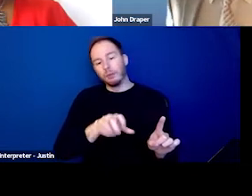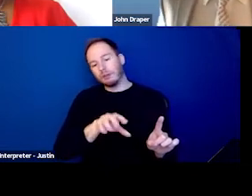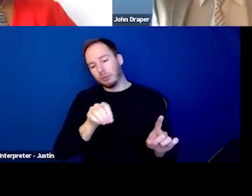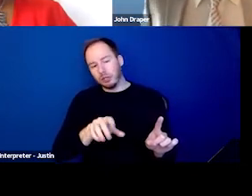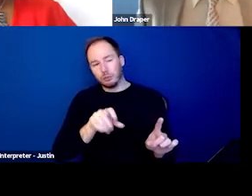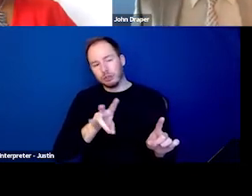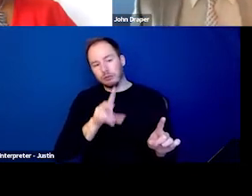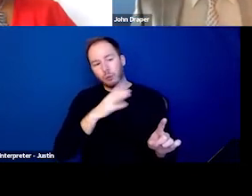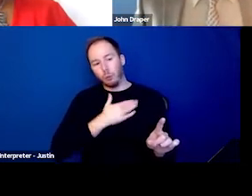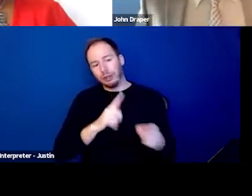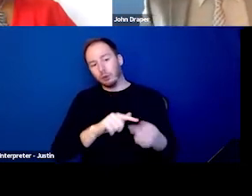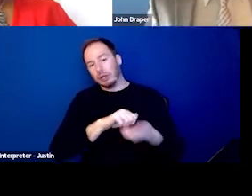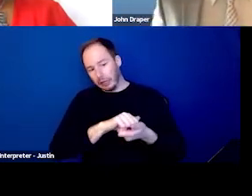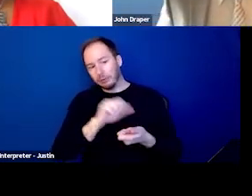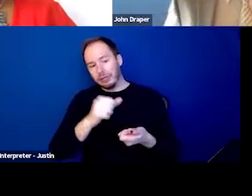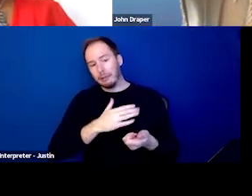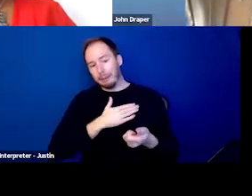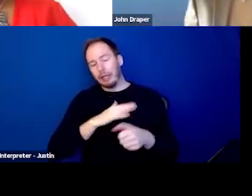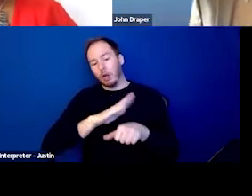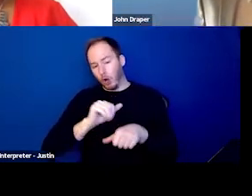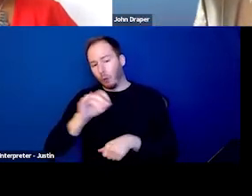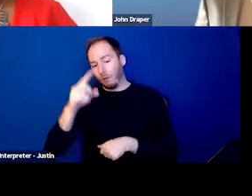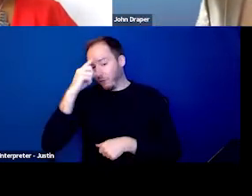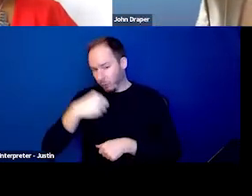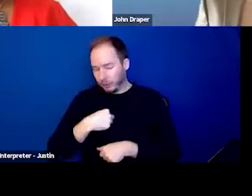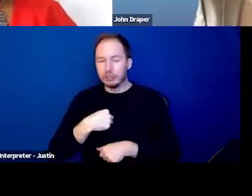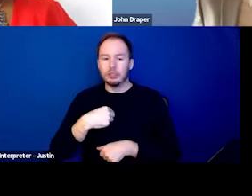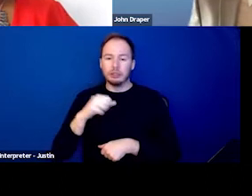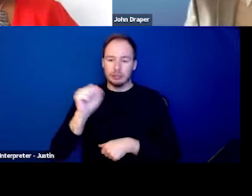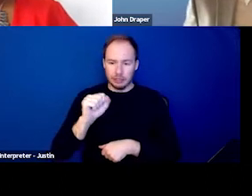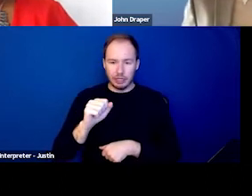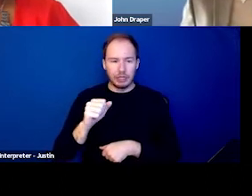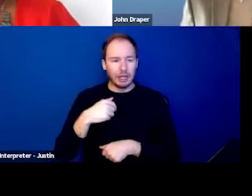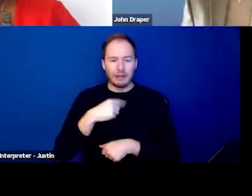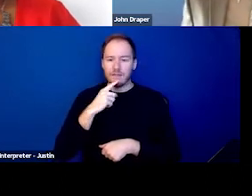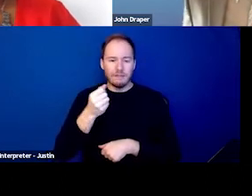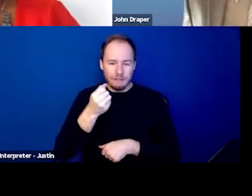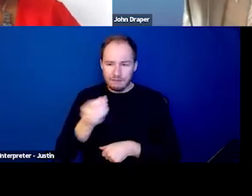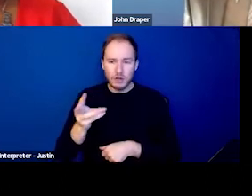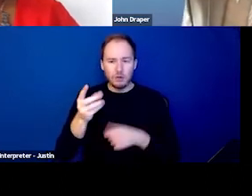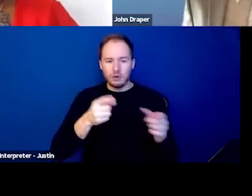with us and say, "Yes, please do call 911." There's fewer incidences of contacting 911